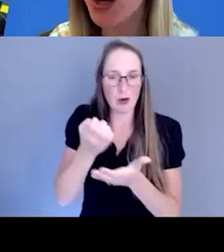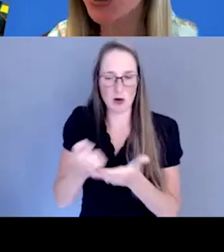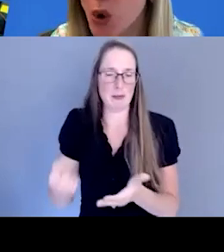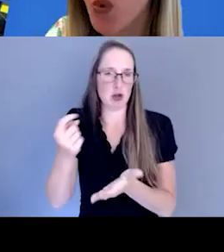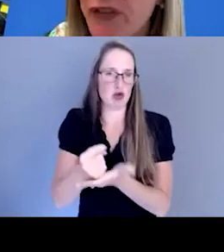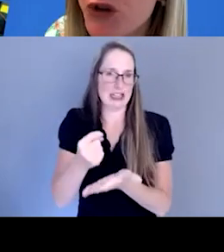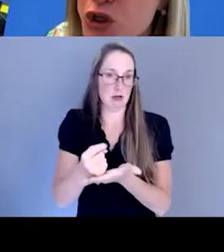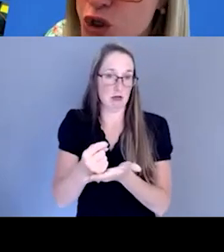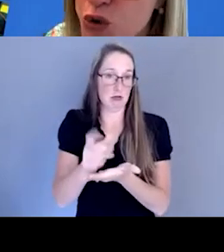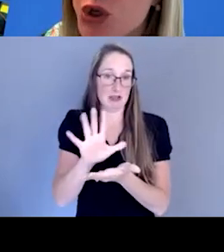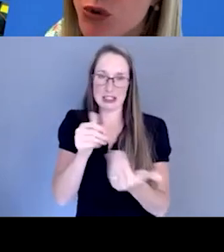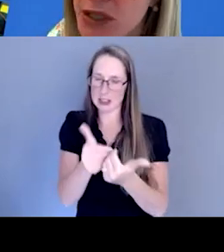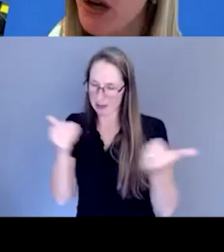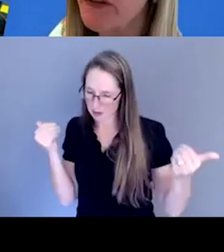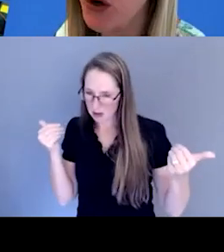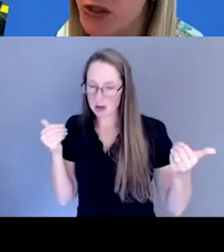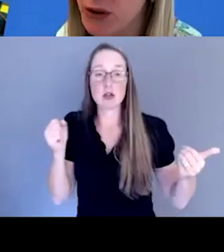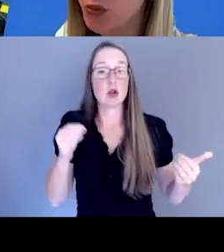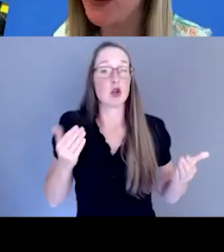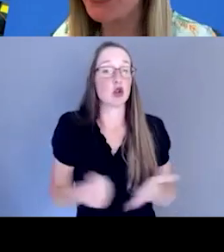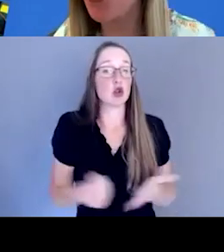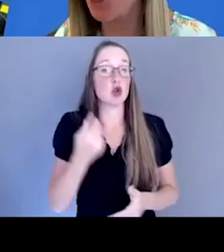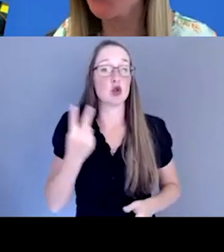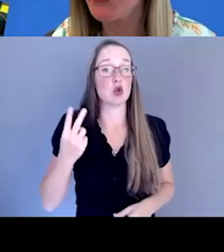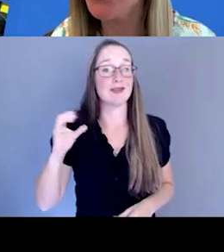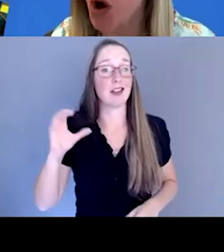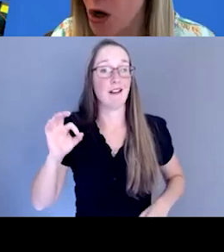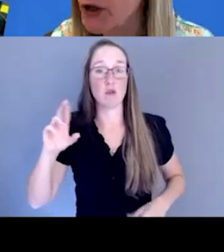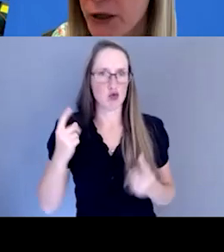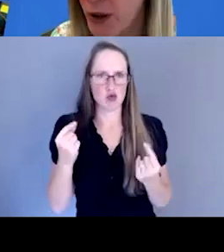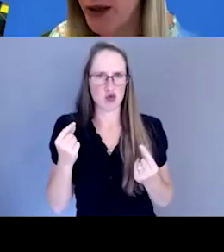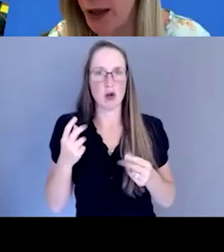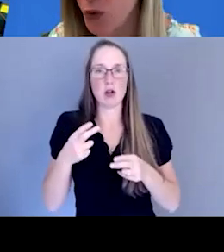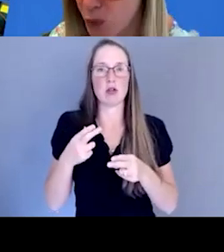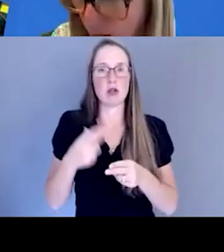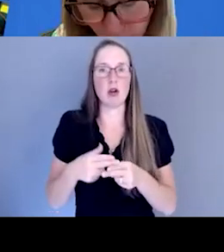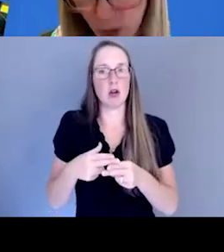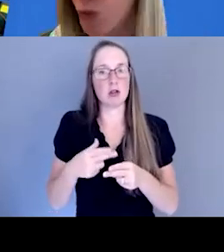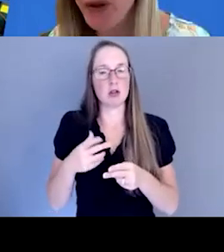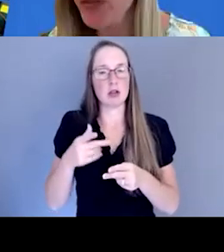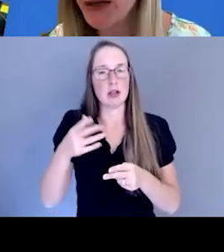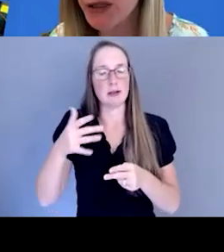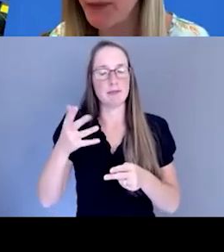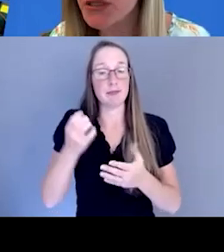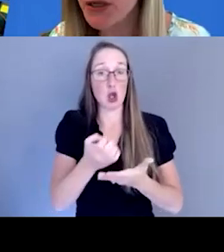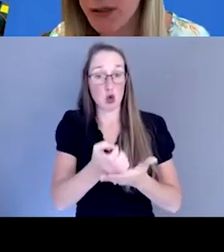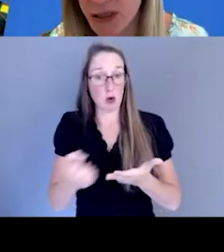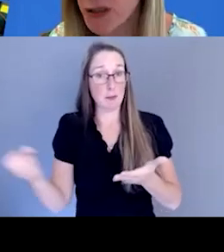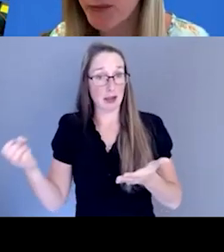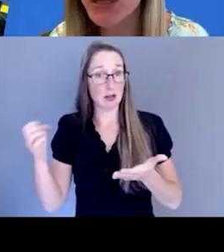What the new 2 CFR did was call out equipment that exempt is exempt,